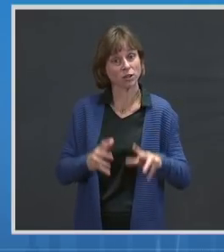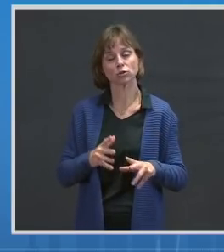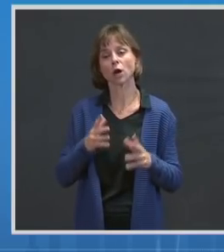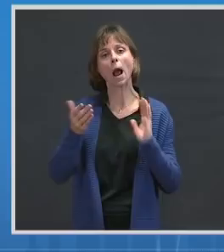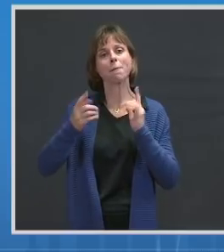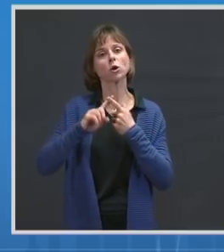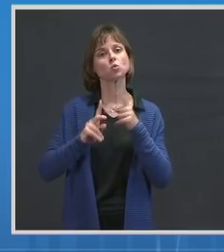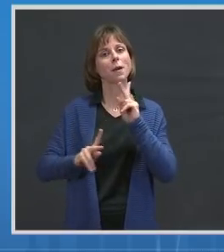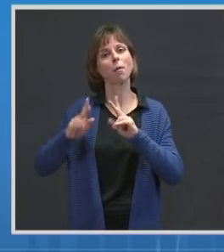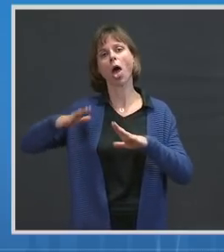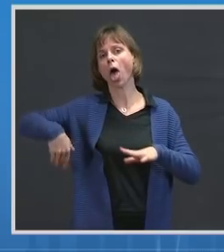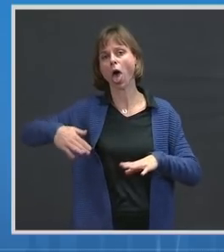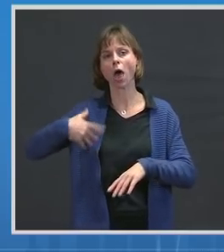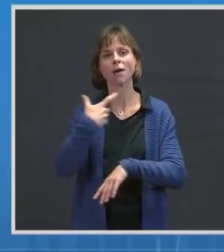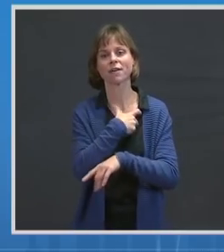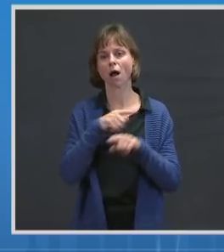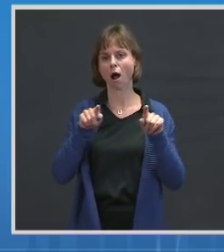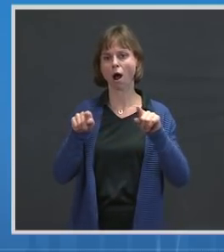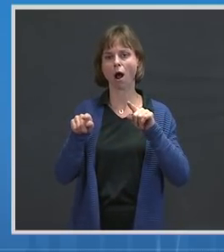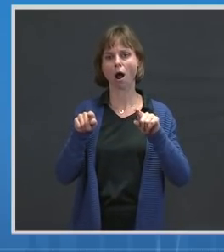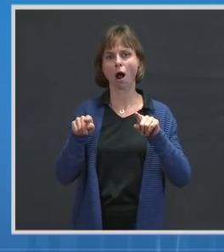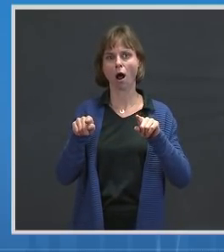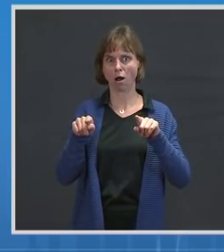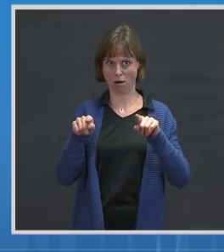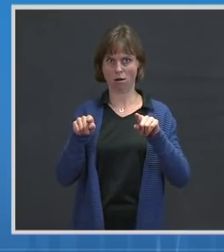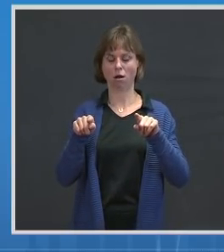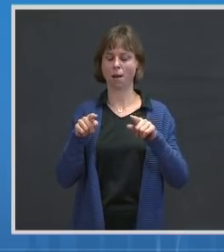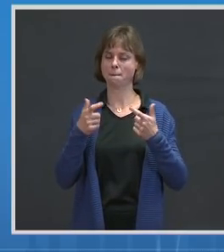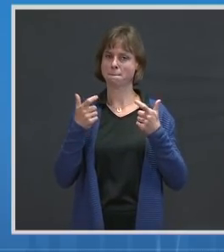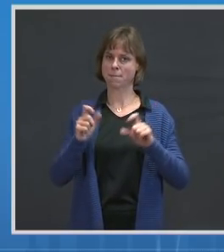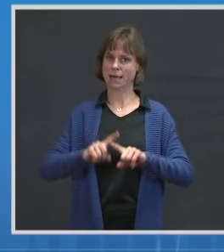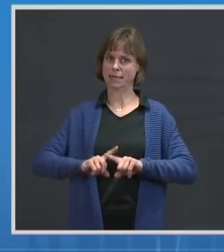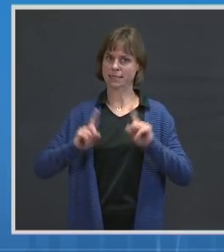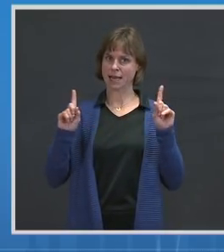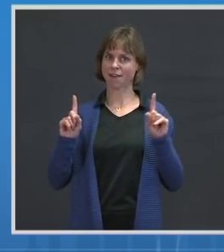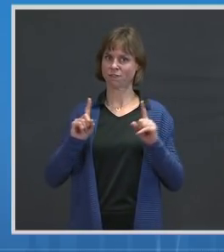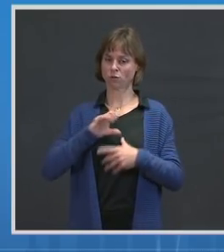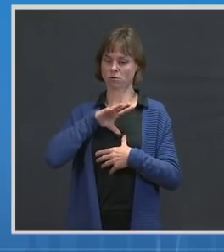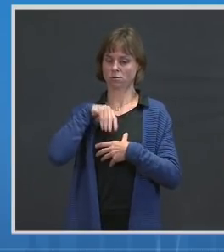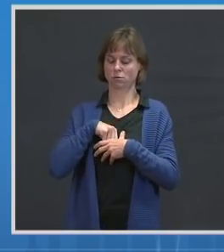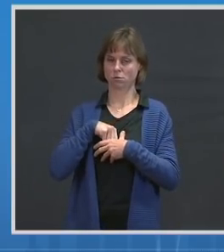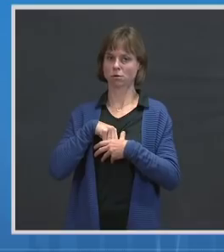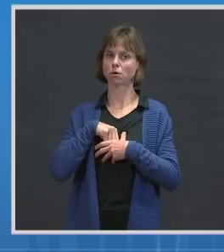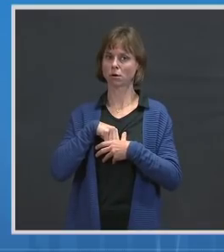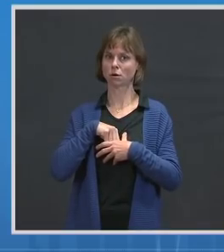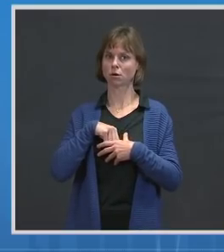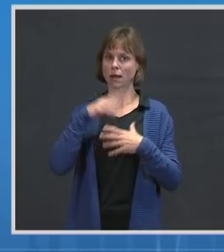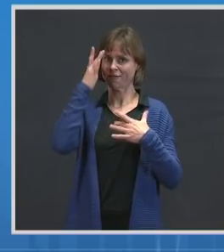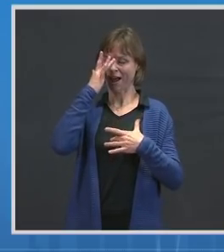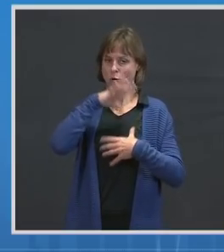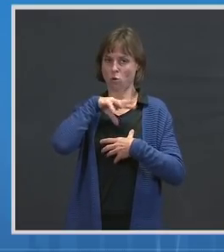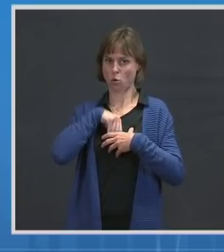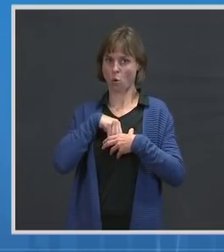there was a markedly diminished viral load in those individuals who were vaccinated